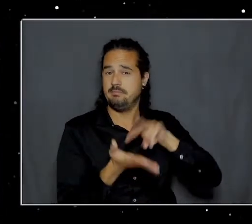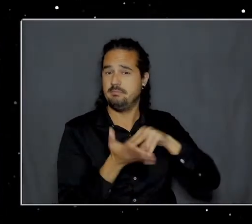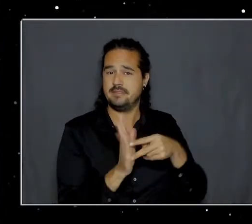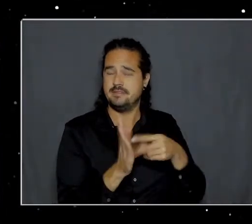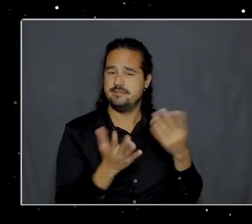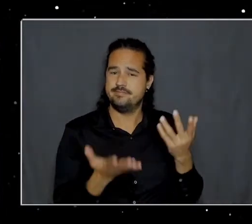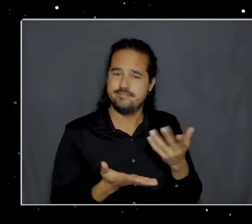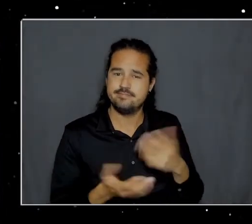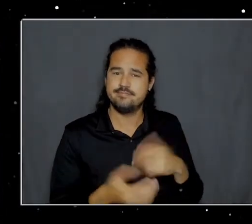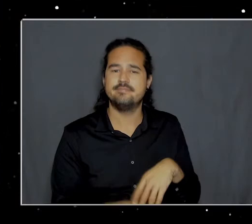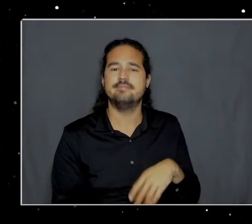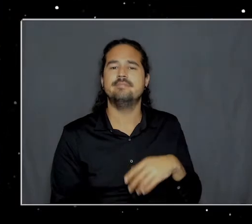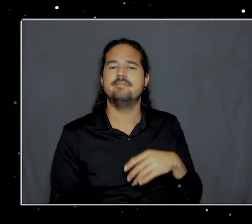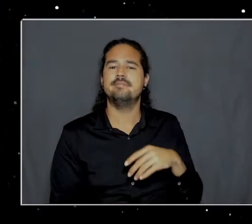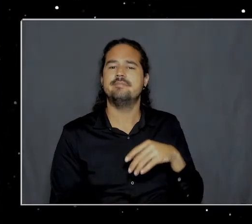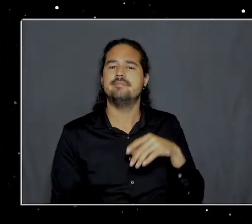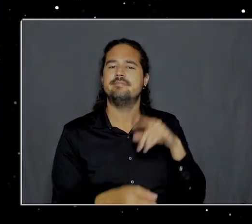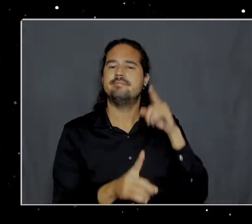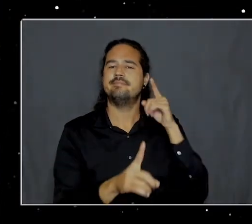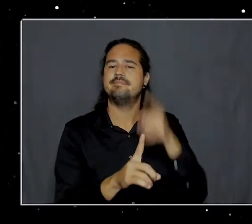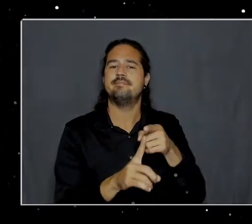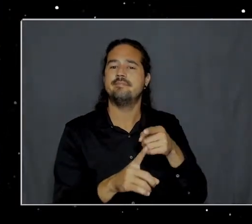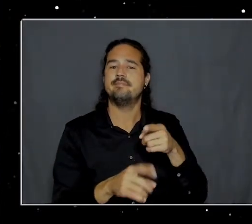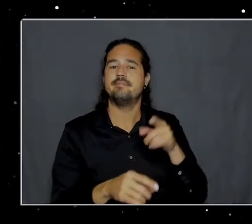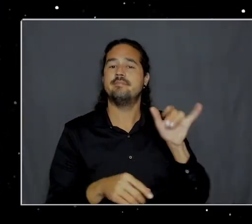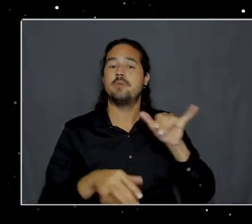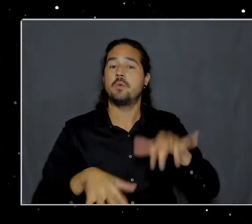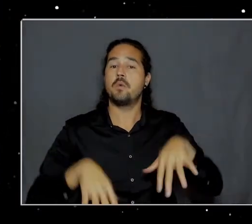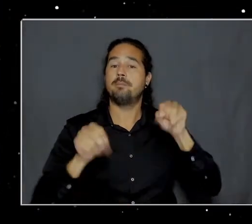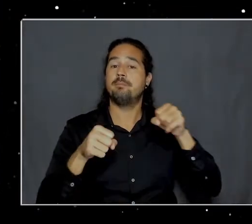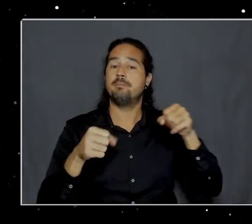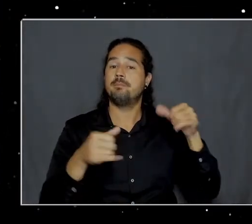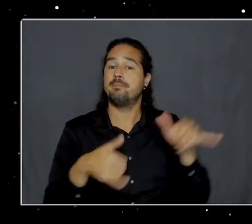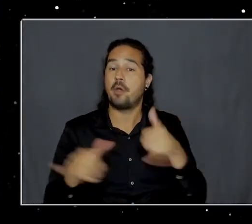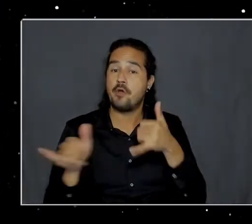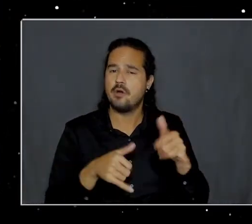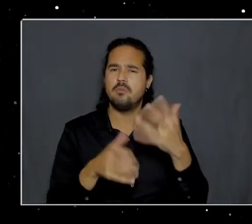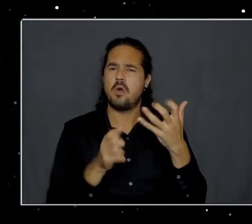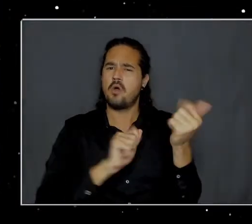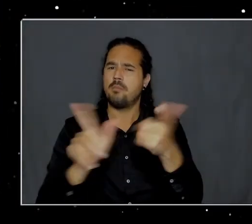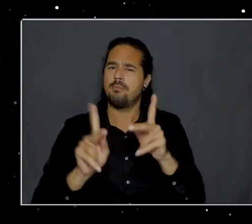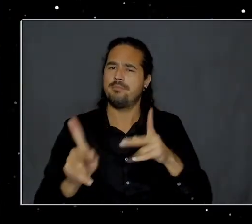FOR ME, I WOULD SAY, IT'S KIND OF ABOUT MAKING SURE EVERYONE IS COMFORTABLE AT A PARTY.